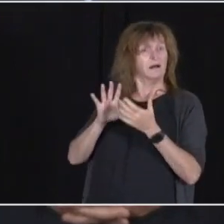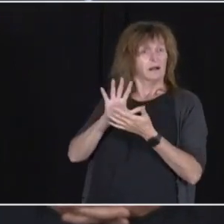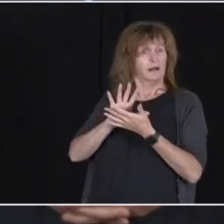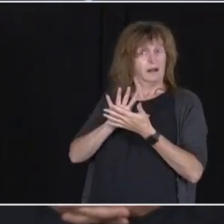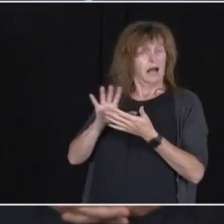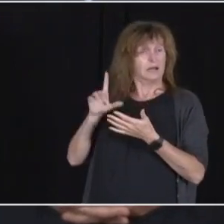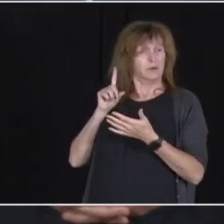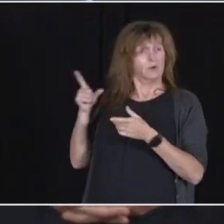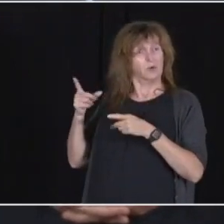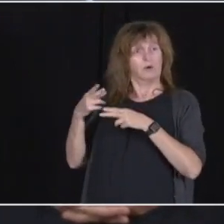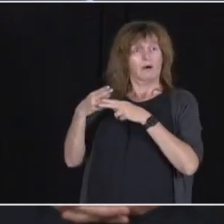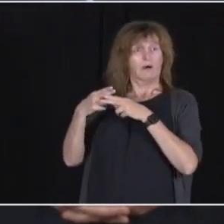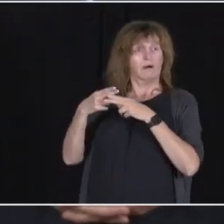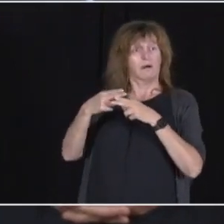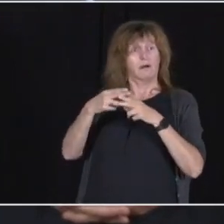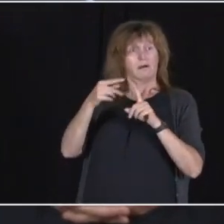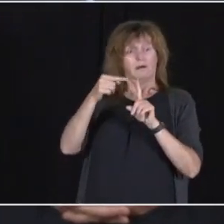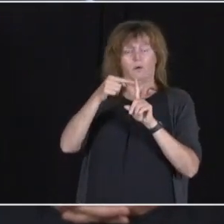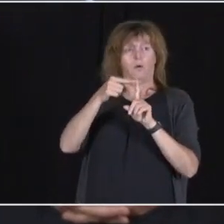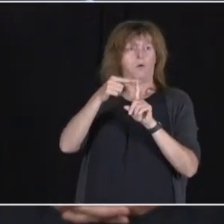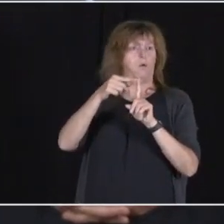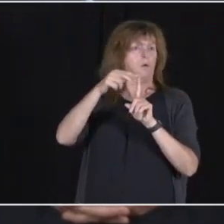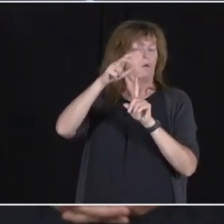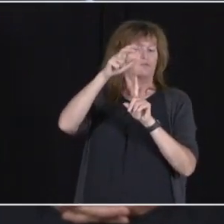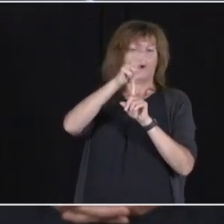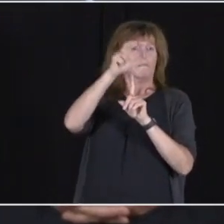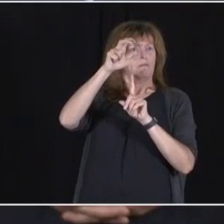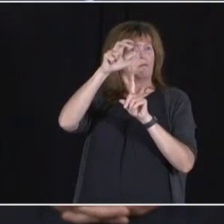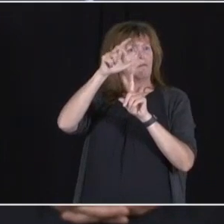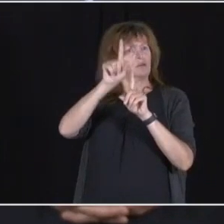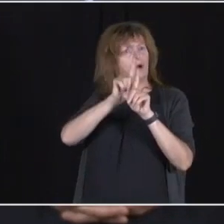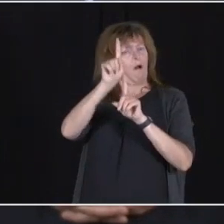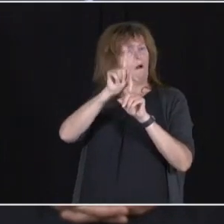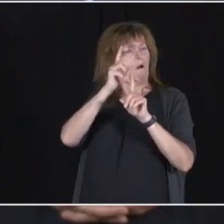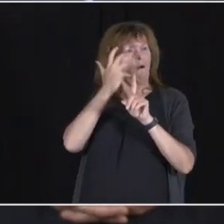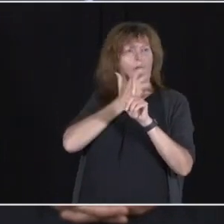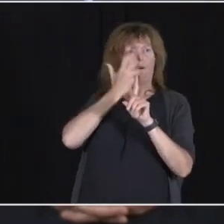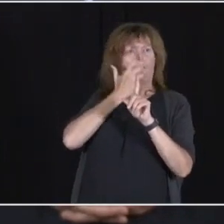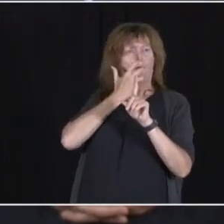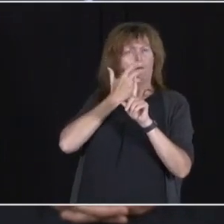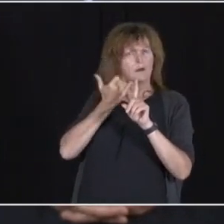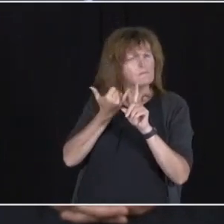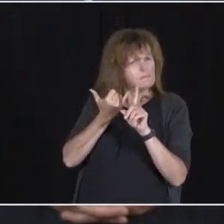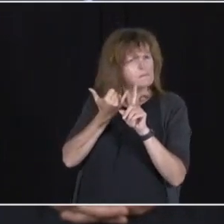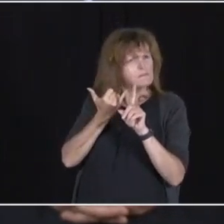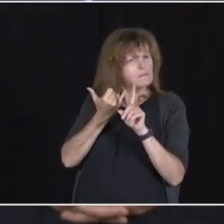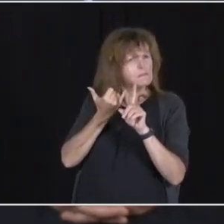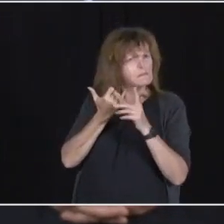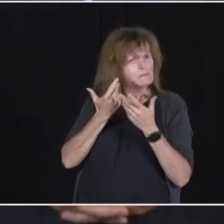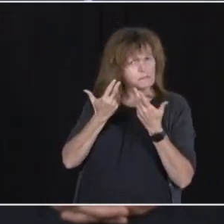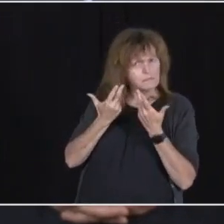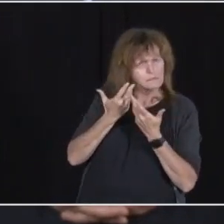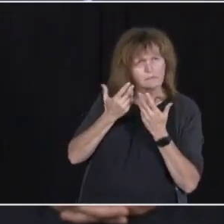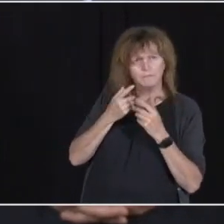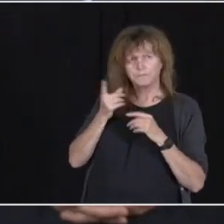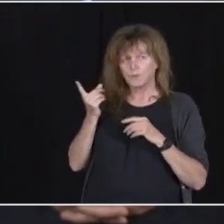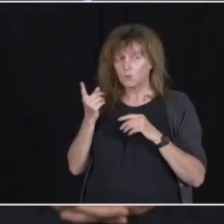Last week you called her an all-star NPP. I am just wondering, why wasn't she allowed to vote her conscience on this?